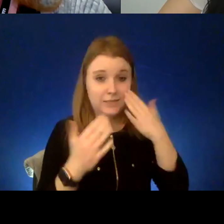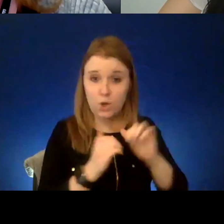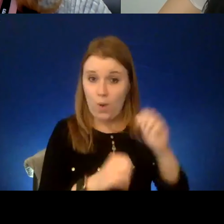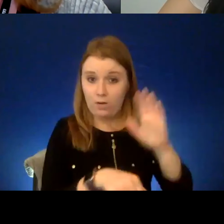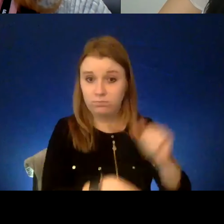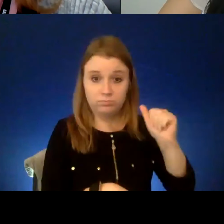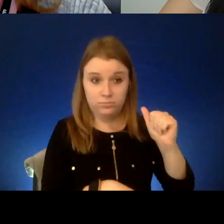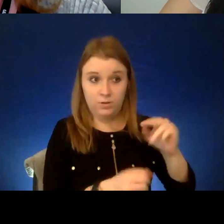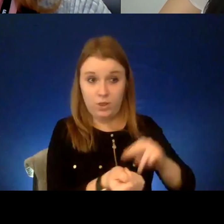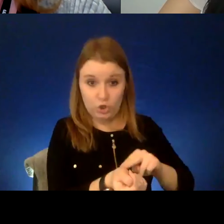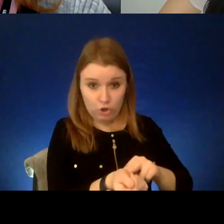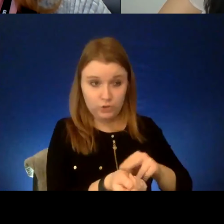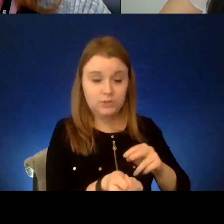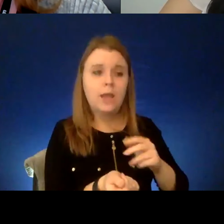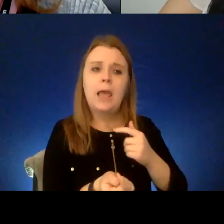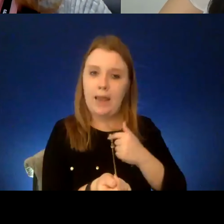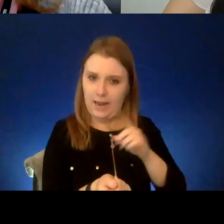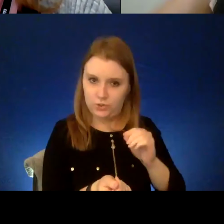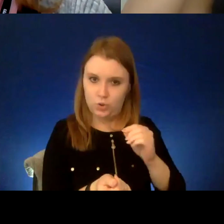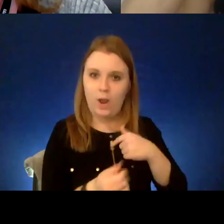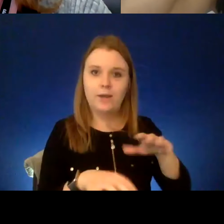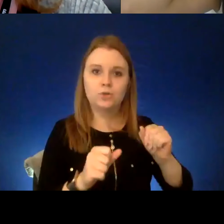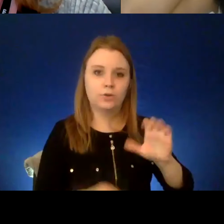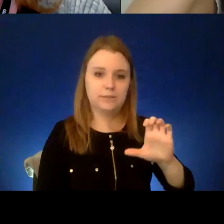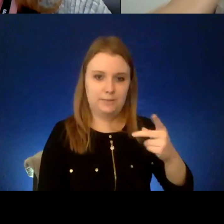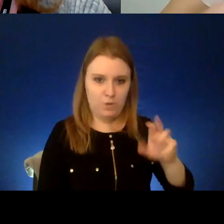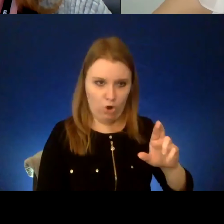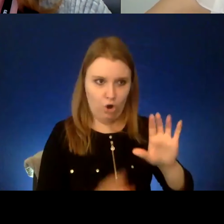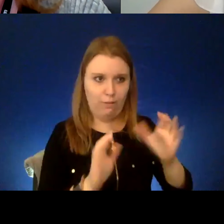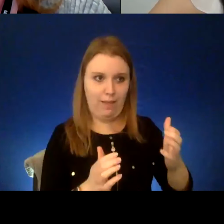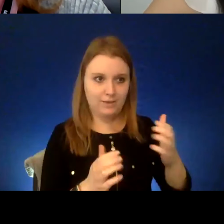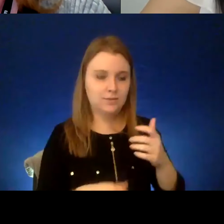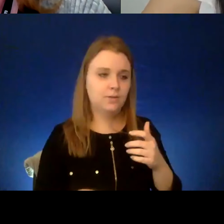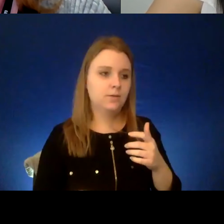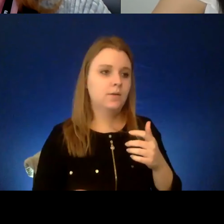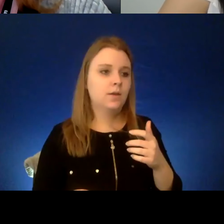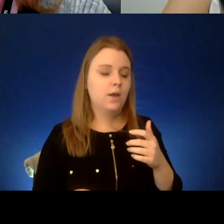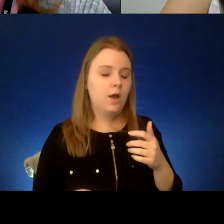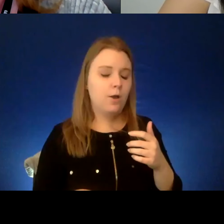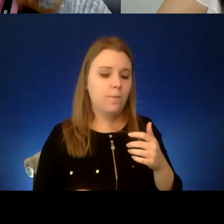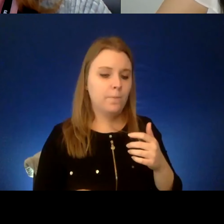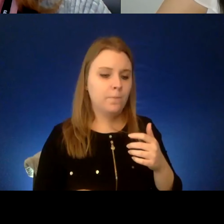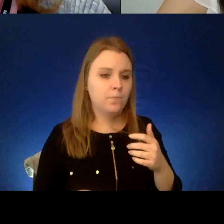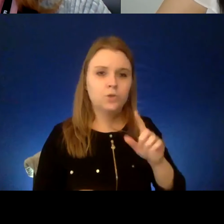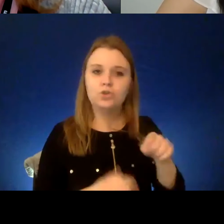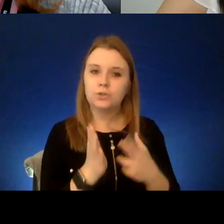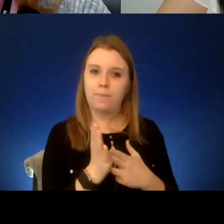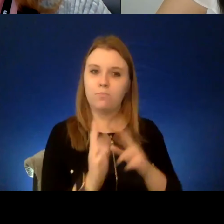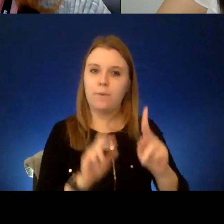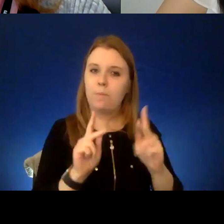I do 'cause I've taken the CPR class that gets offered irregularly and maybe only to a dozen or so people, but just making sure people are aware a little more.